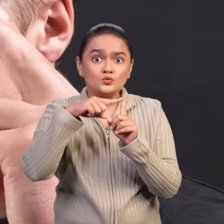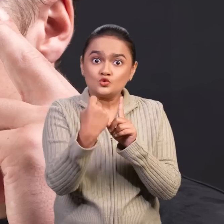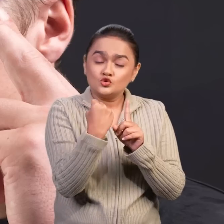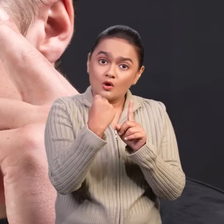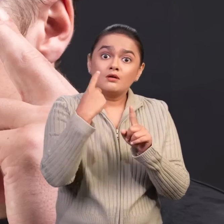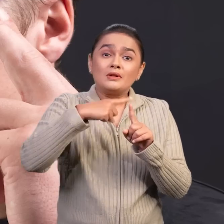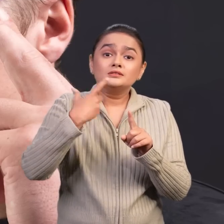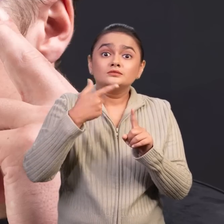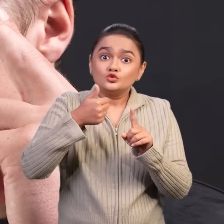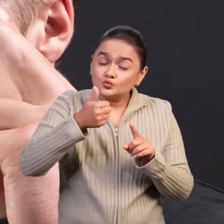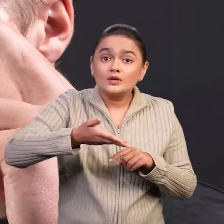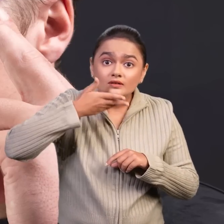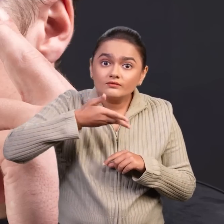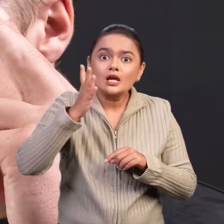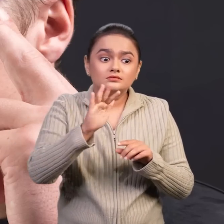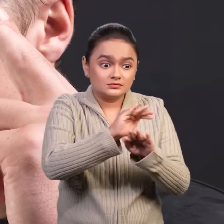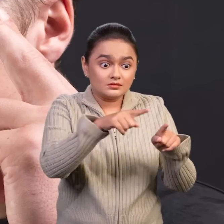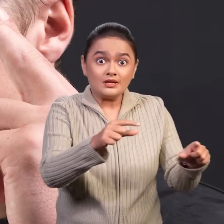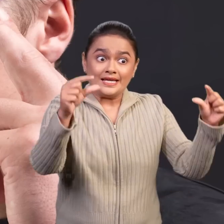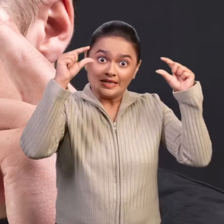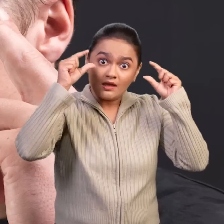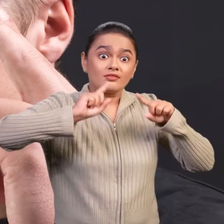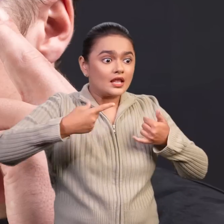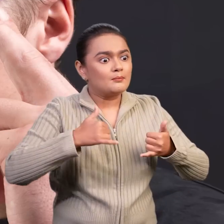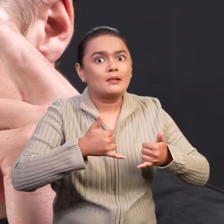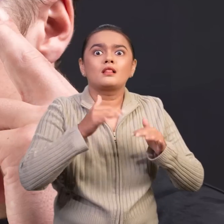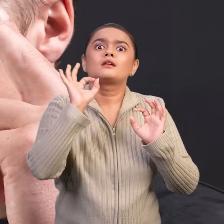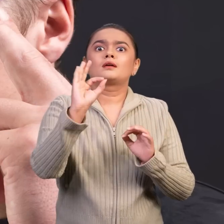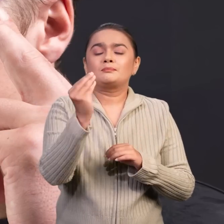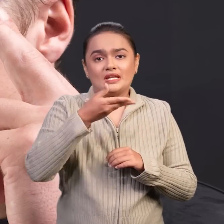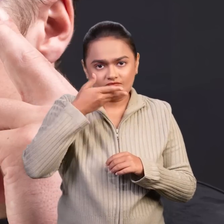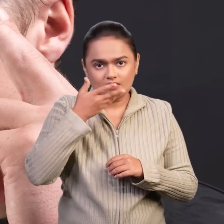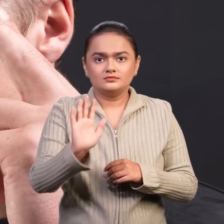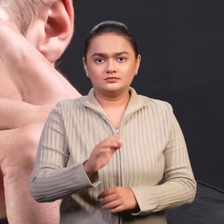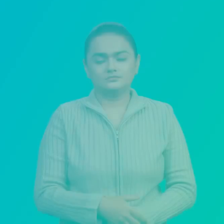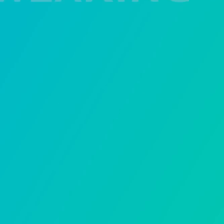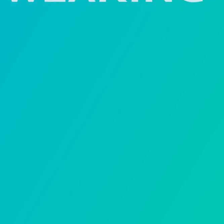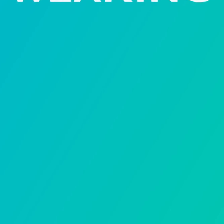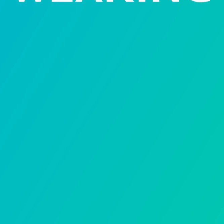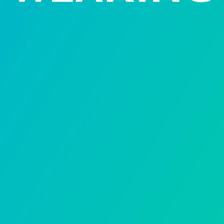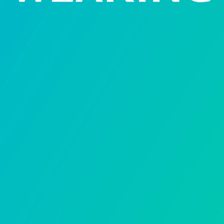And it's always a good, good advice to have these on while playing these sports.